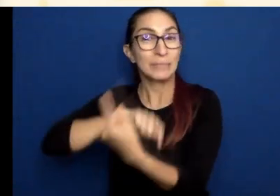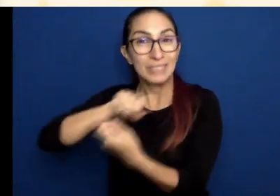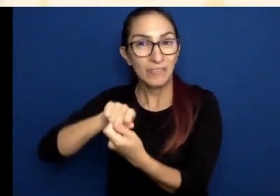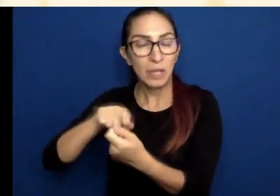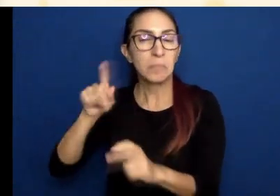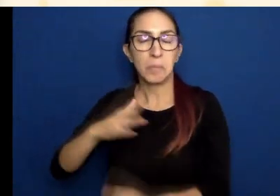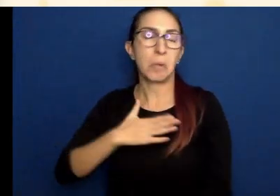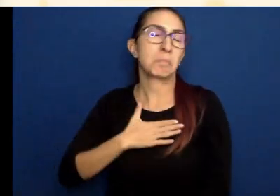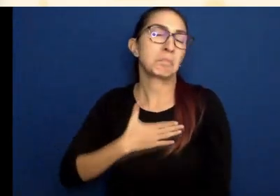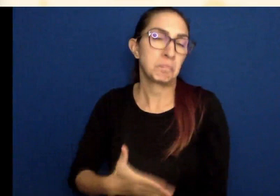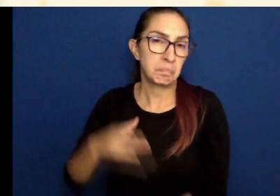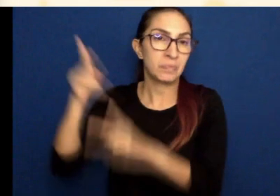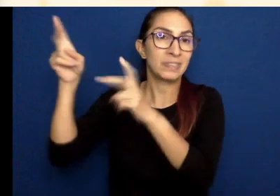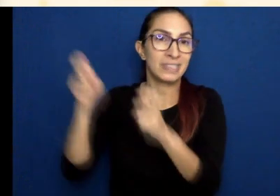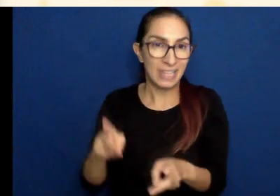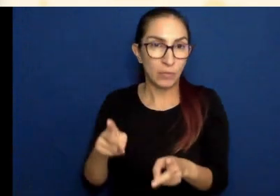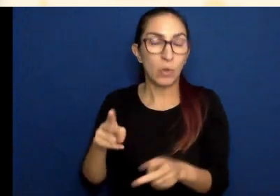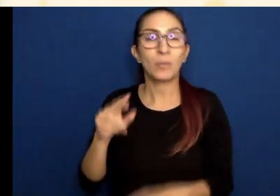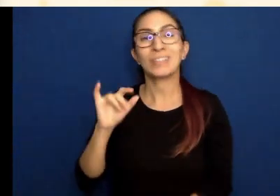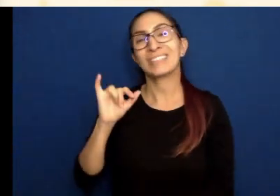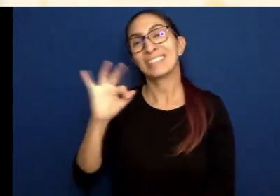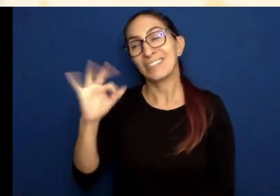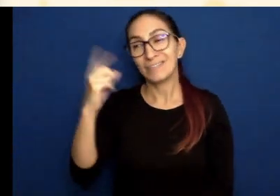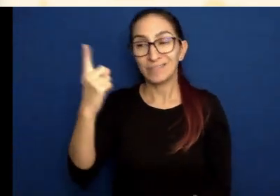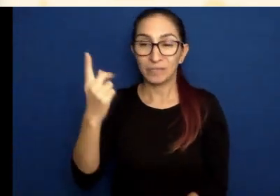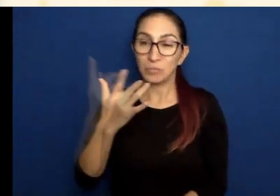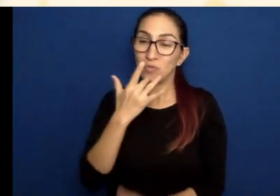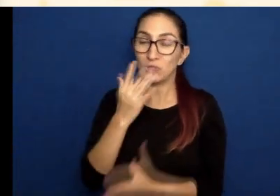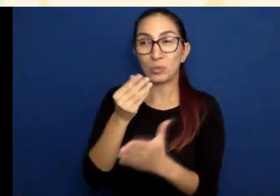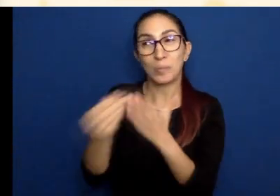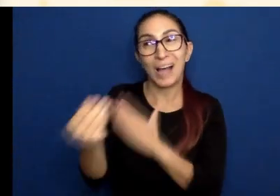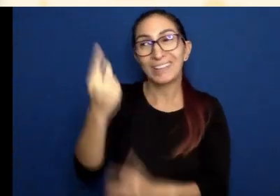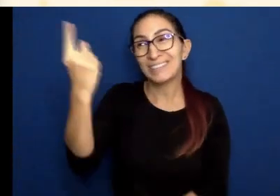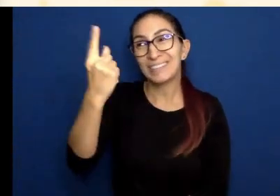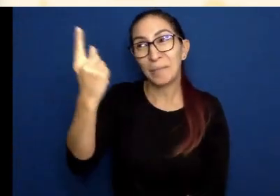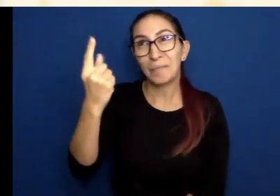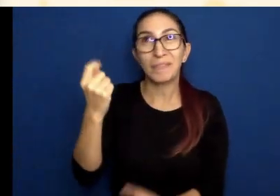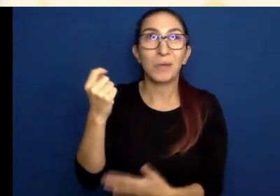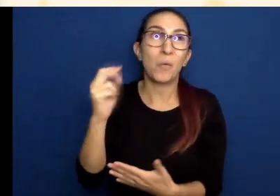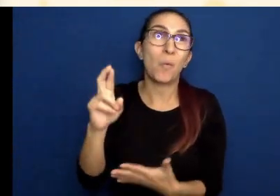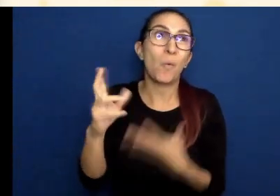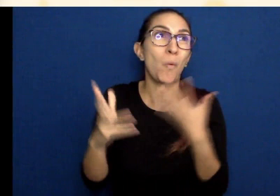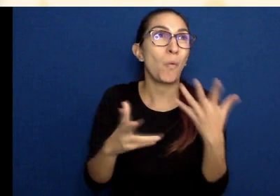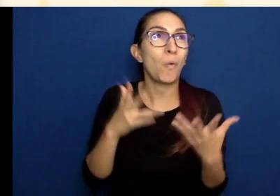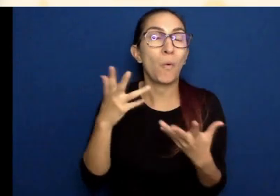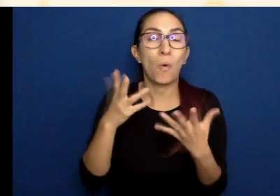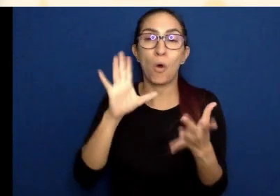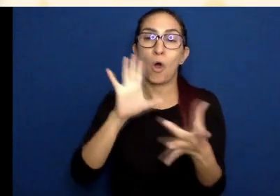But if they just want to purchase something from you or they just want to log in once to access what you have, they probably don't want